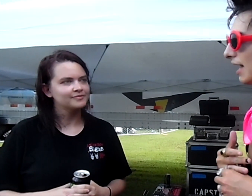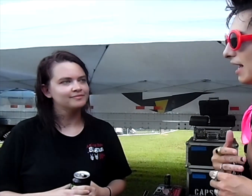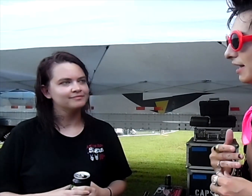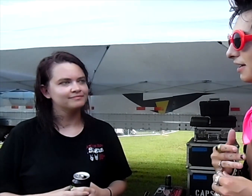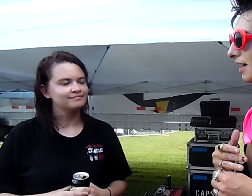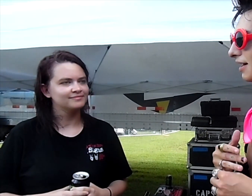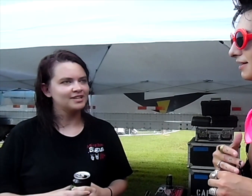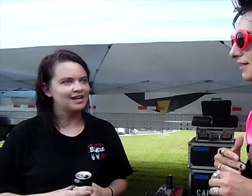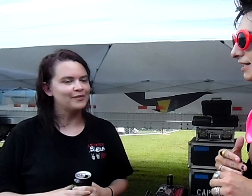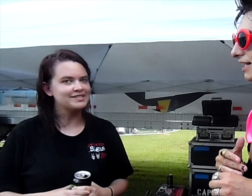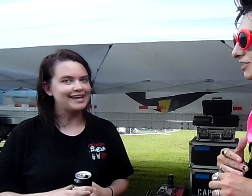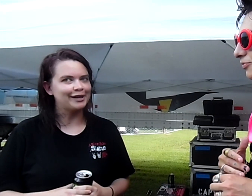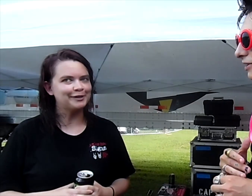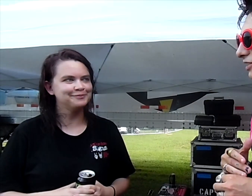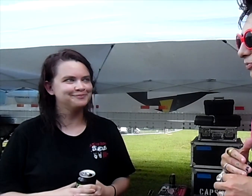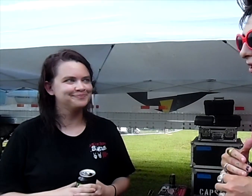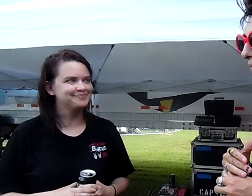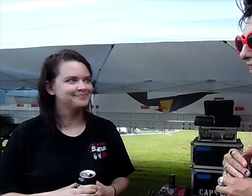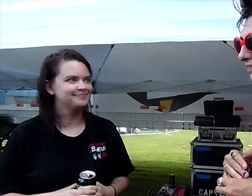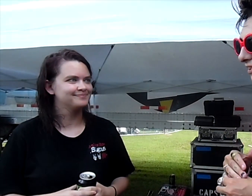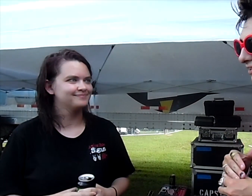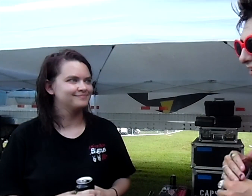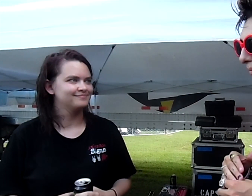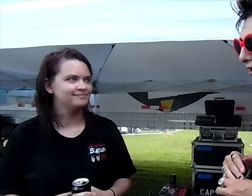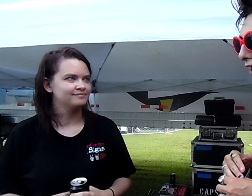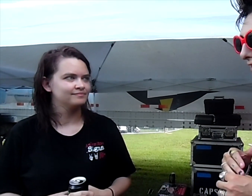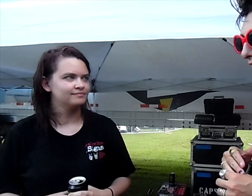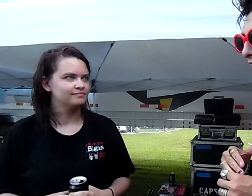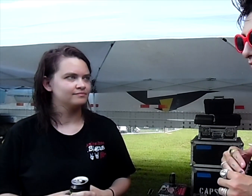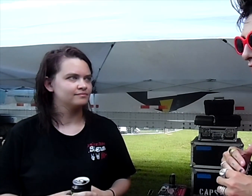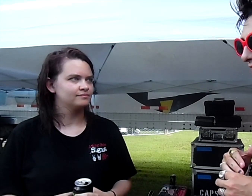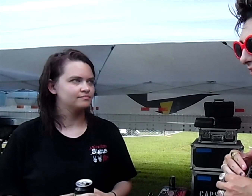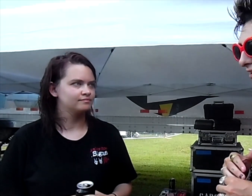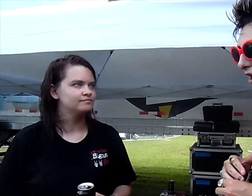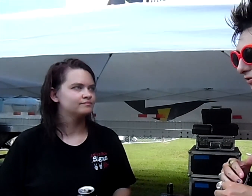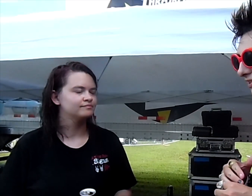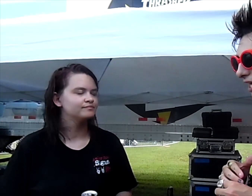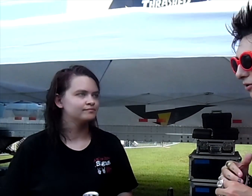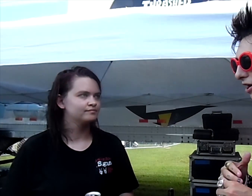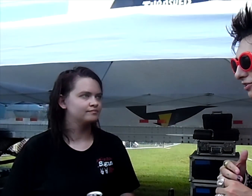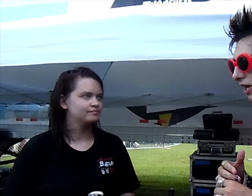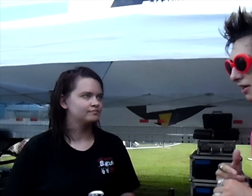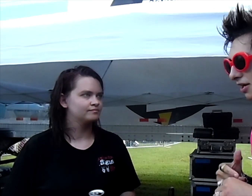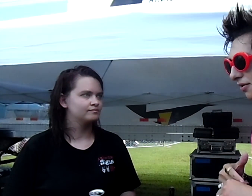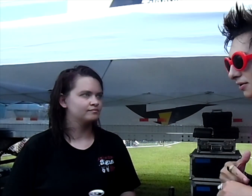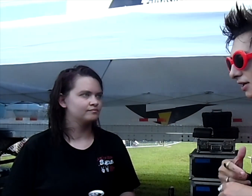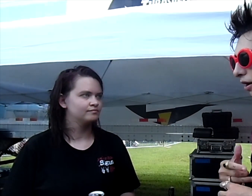and uh it's- it's been amazing to be on the last one it's how we got our start you know